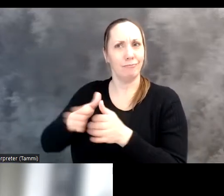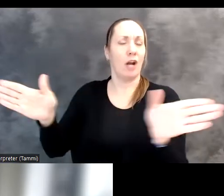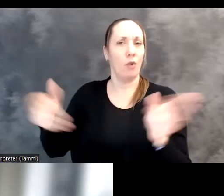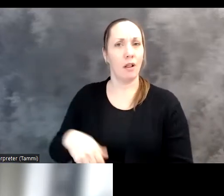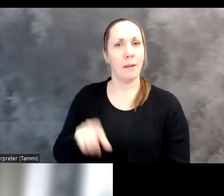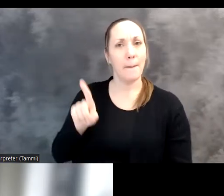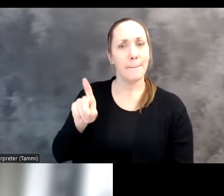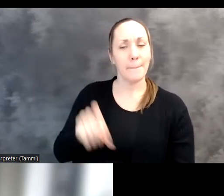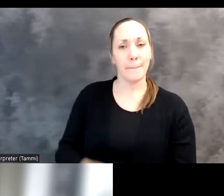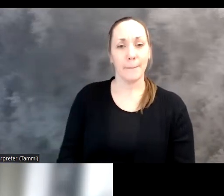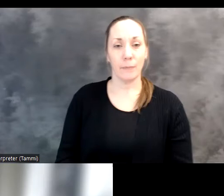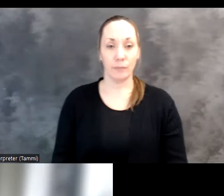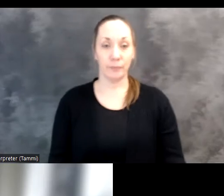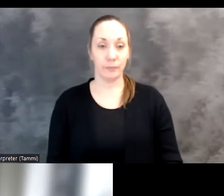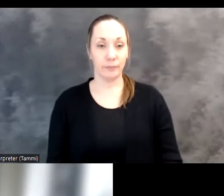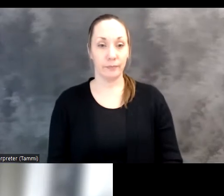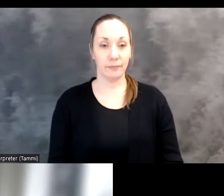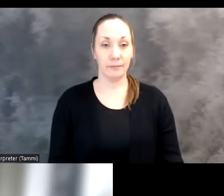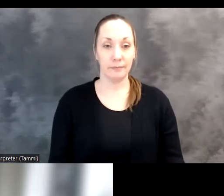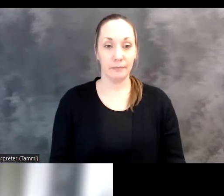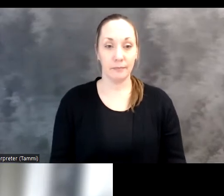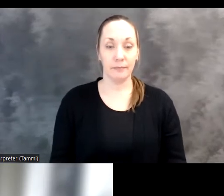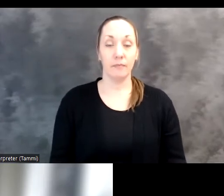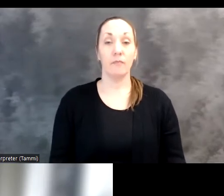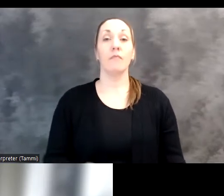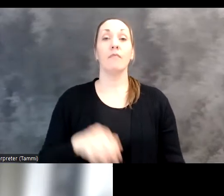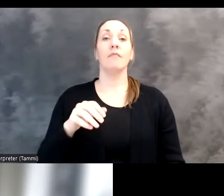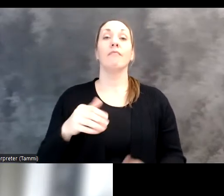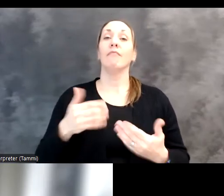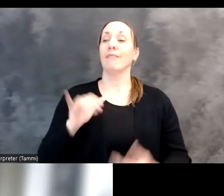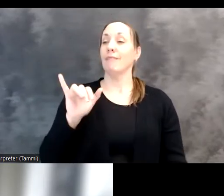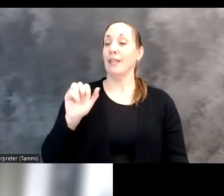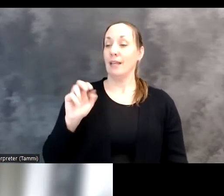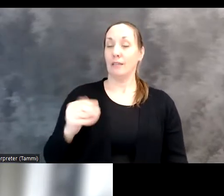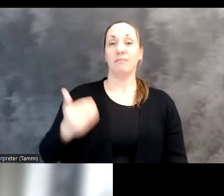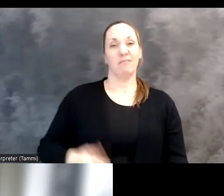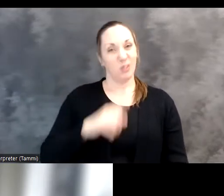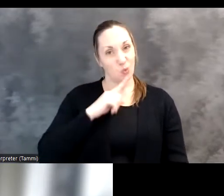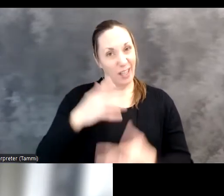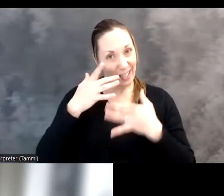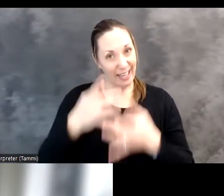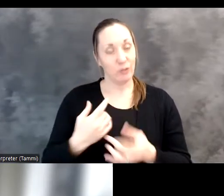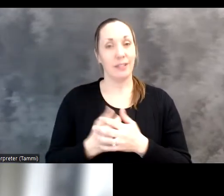s and even to the surrounding society, the society at large